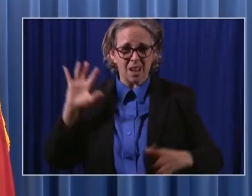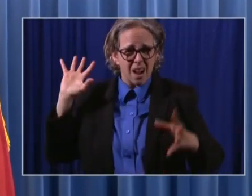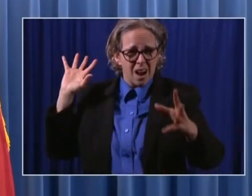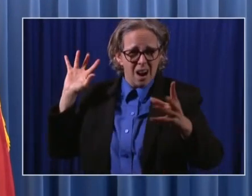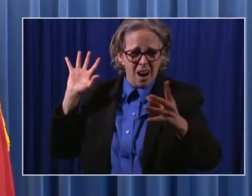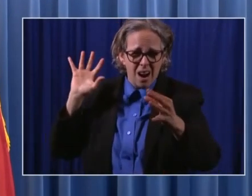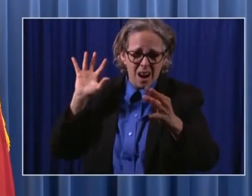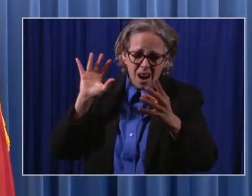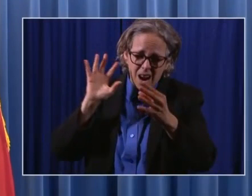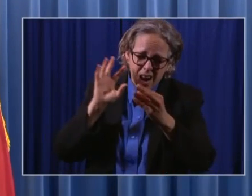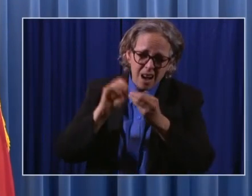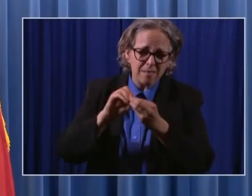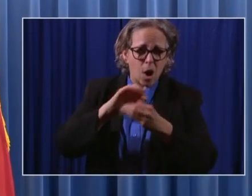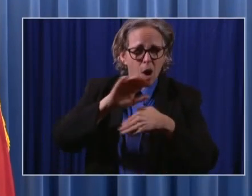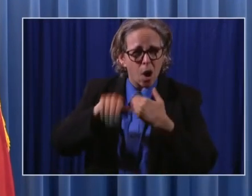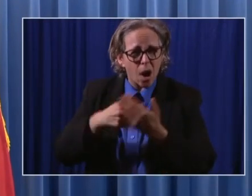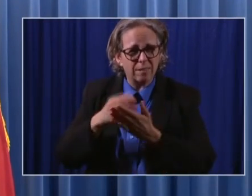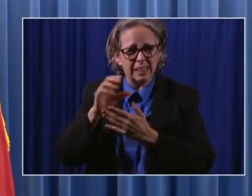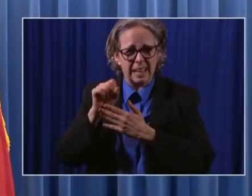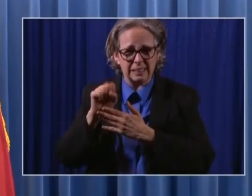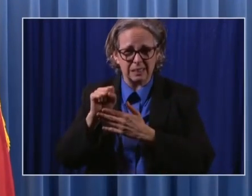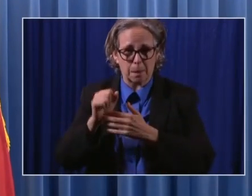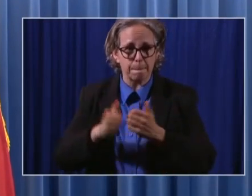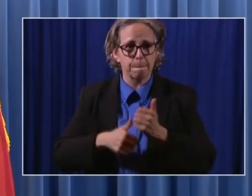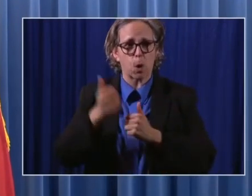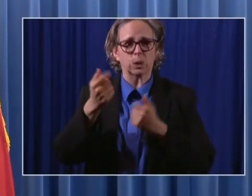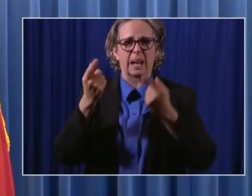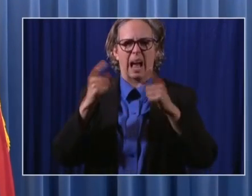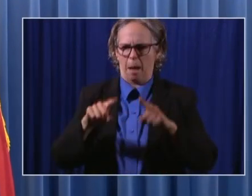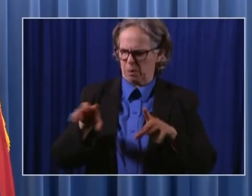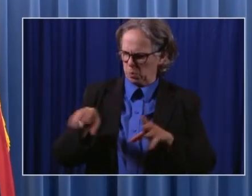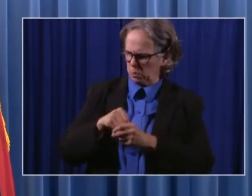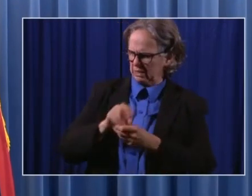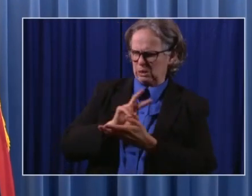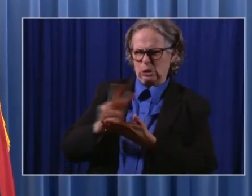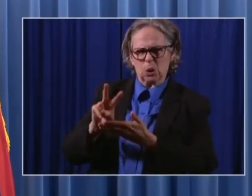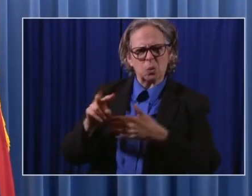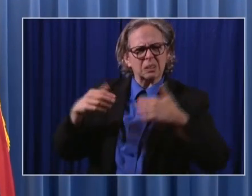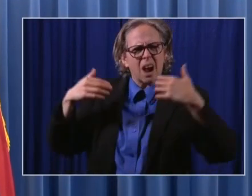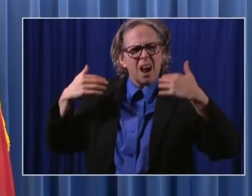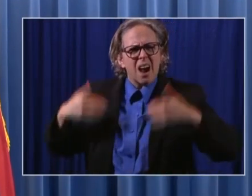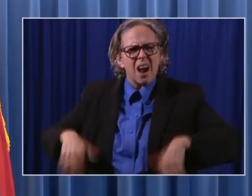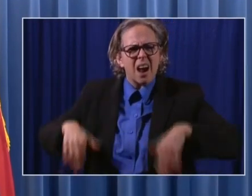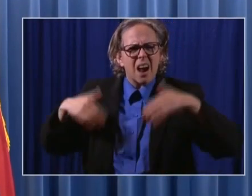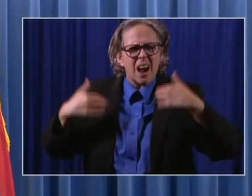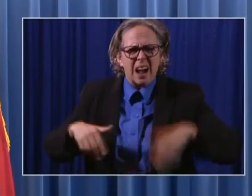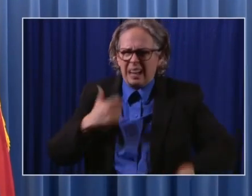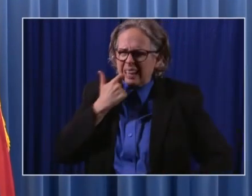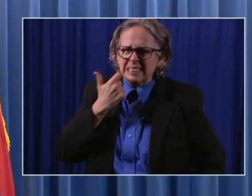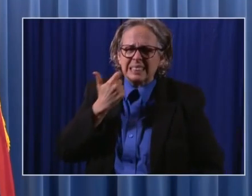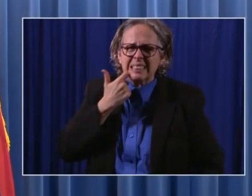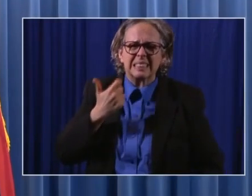THAN ANY OTHER TWO WEEK PERIOD THEY HAVE HAD. IN FACT, WE ARE AT ONE THIRD OF THE TOTAL CASES FOR THE ENTIRE